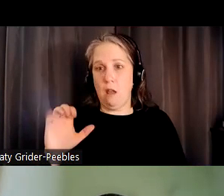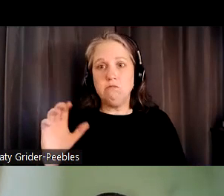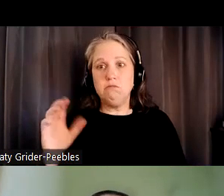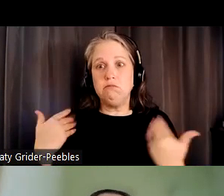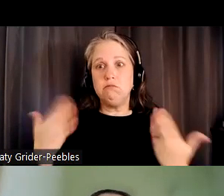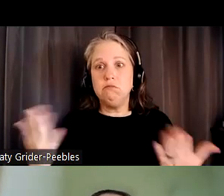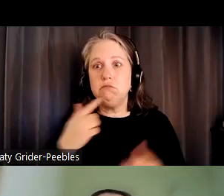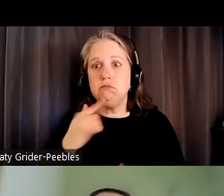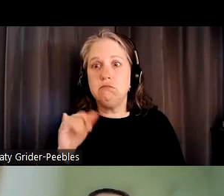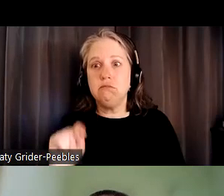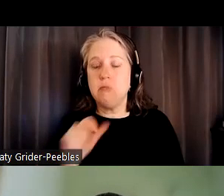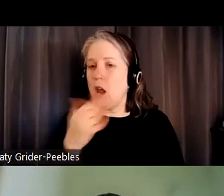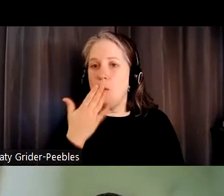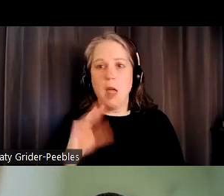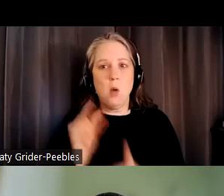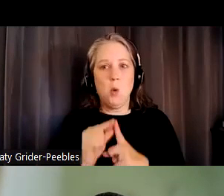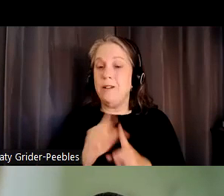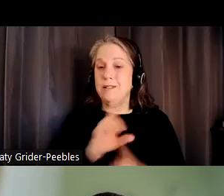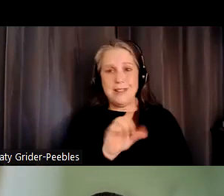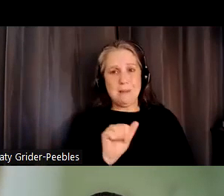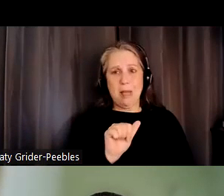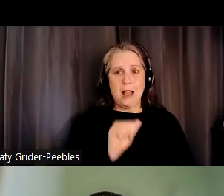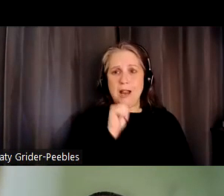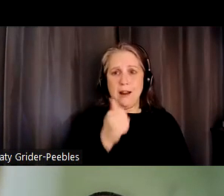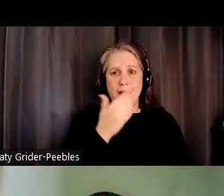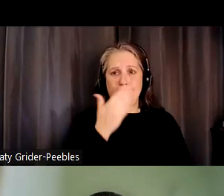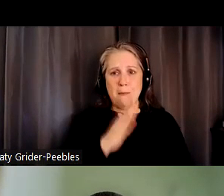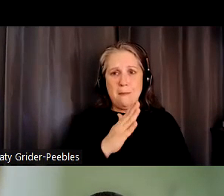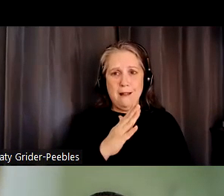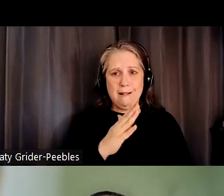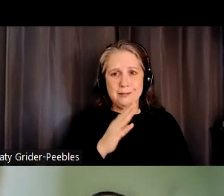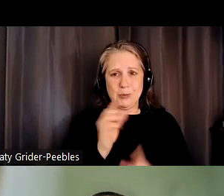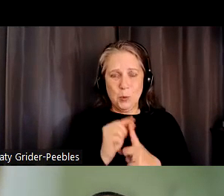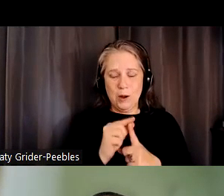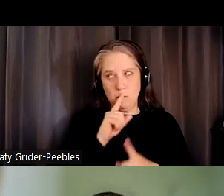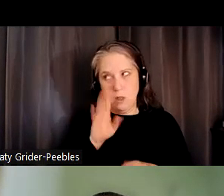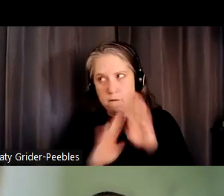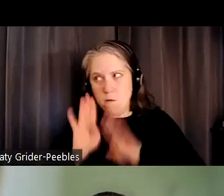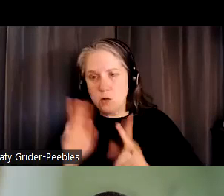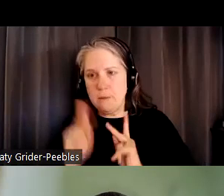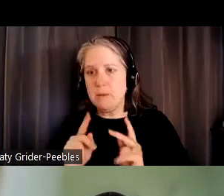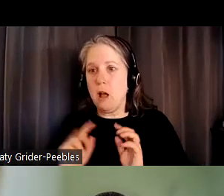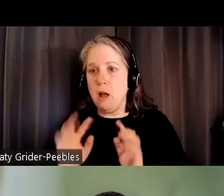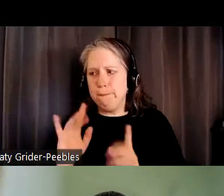Just like the word "disability" is not a bad word and I get frustrated with folks that try to call me differently abled.